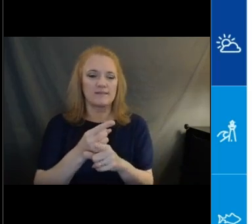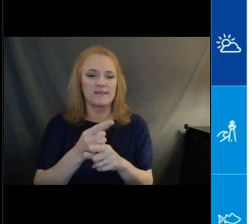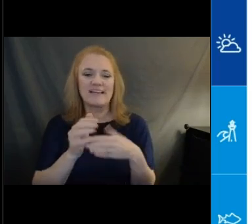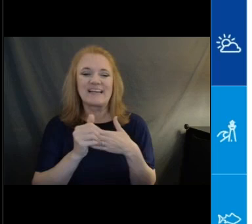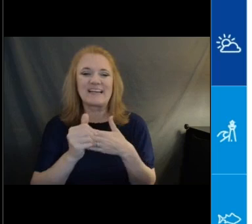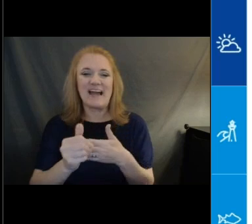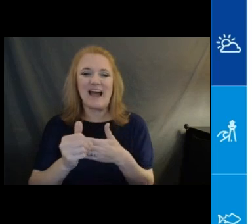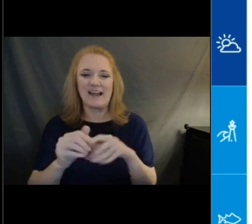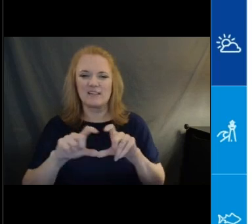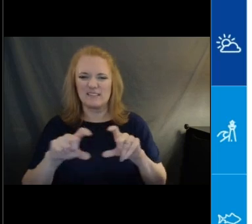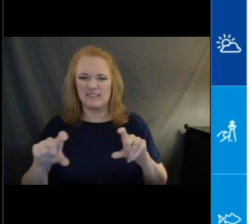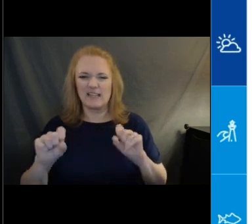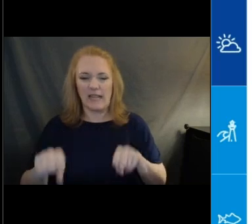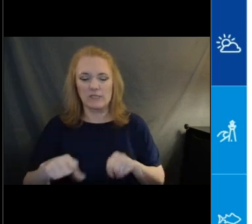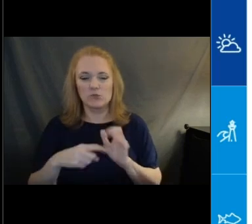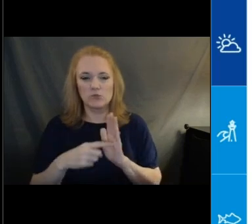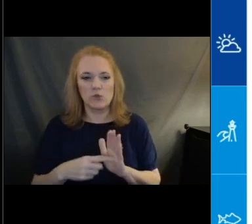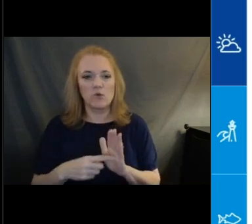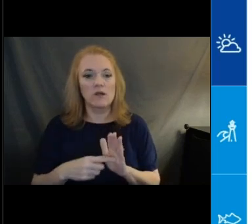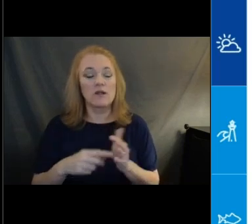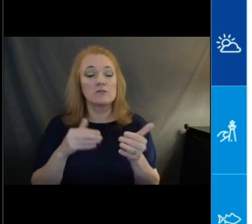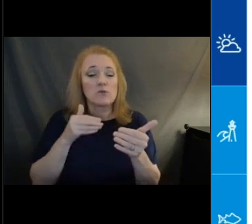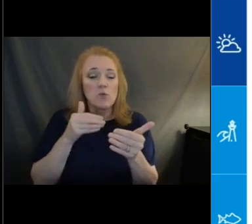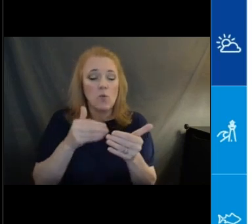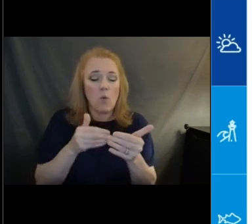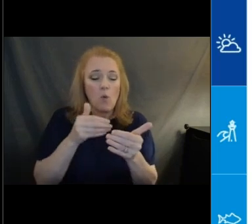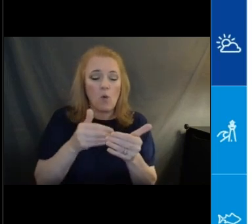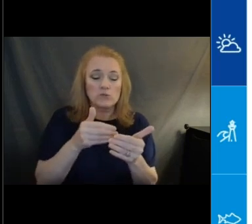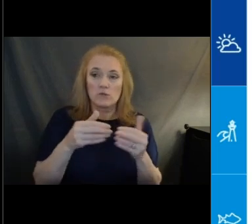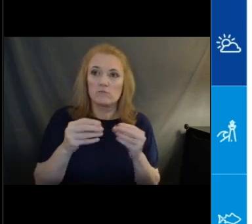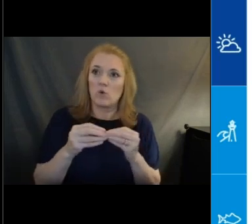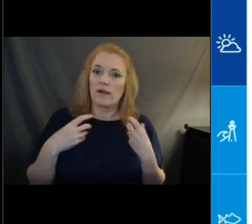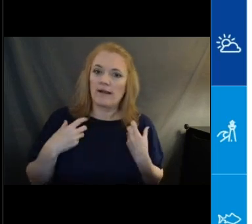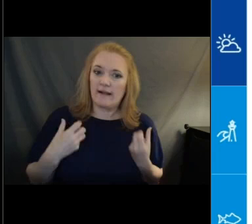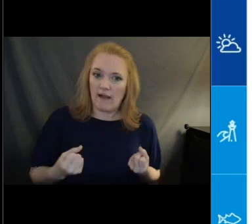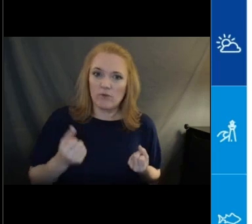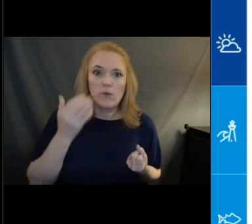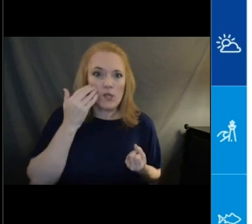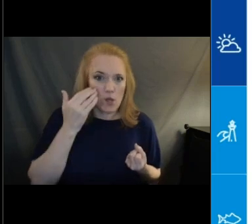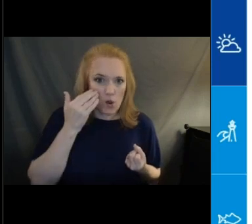And as we move closer in time and gain more confidence in upcoming dangerous heat,